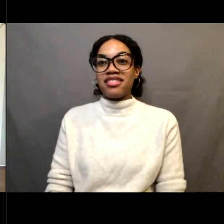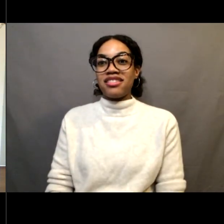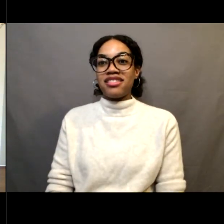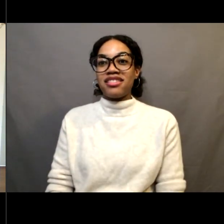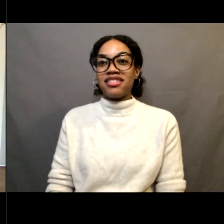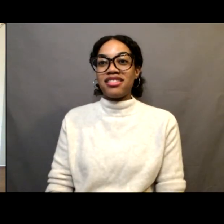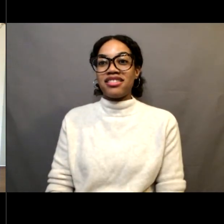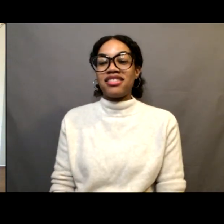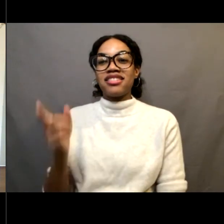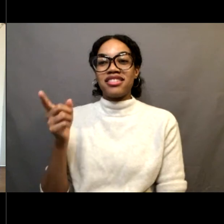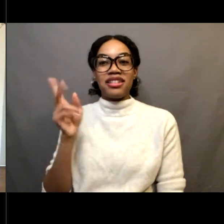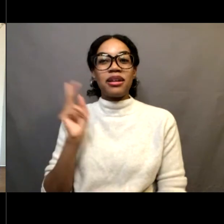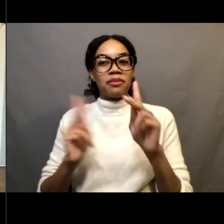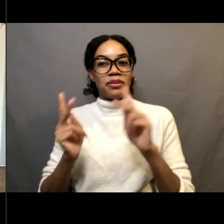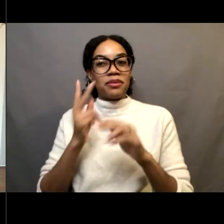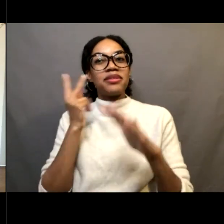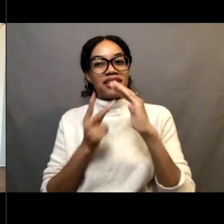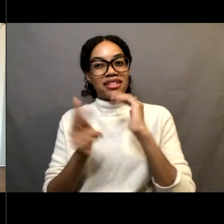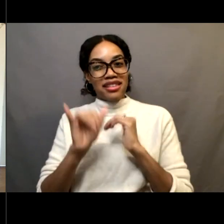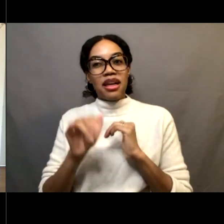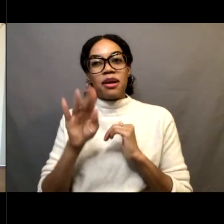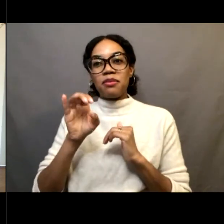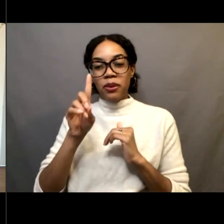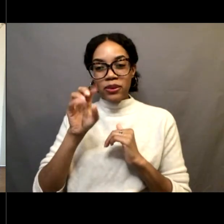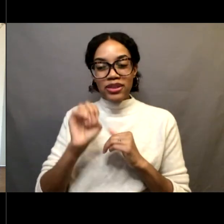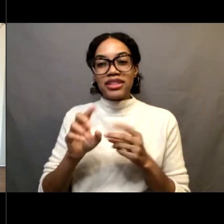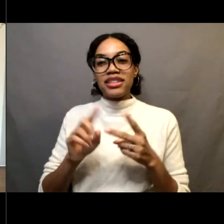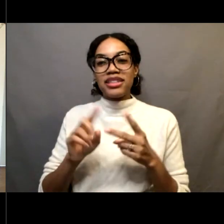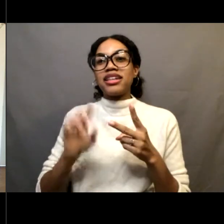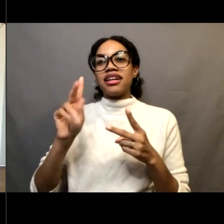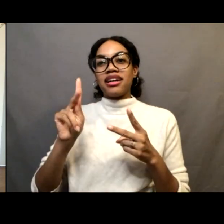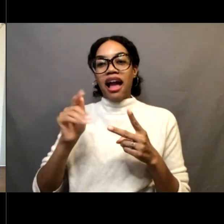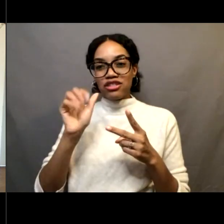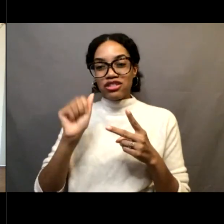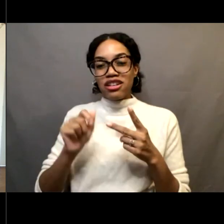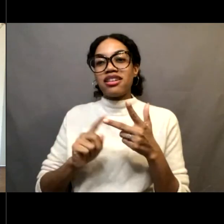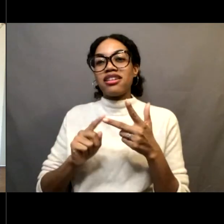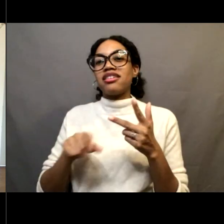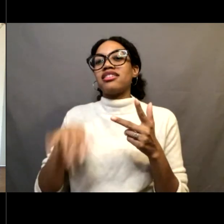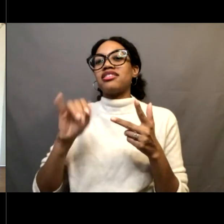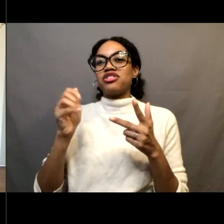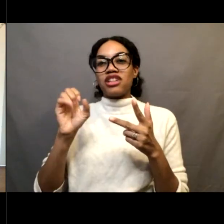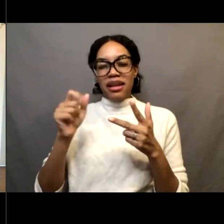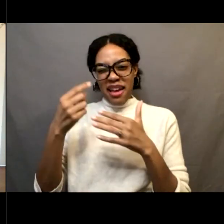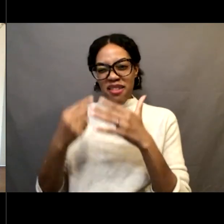from Bend Oregon, Bodie Katia James, Isabella Myleene, Alice and Paul you all predicted it correctly.